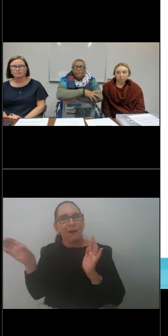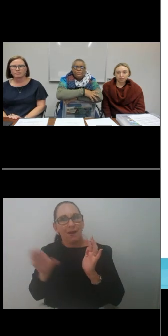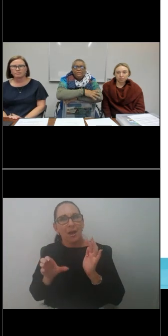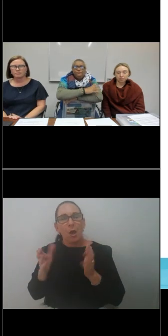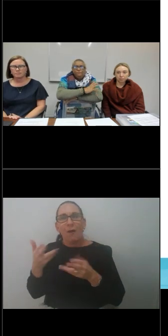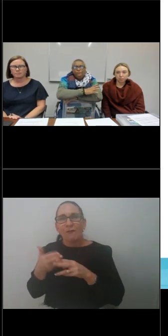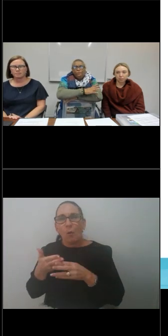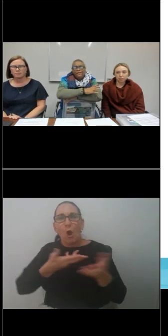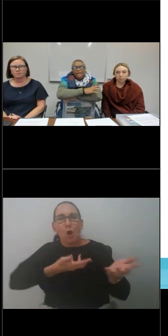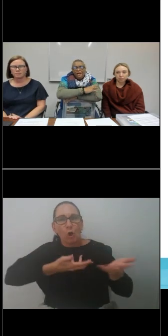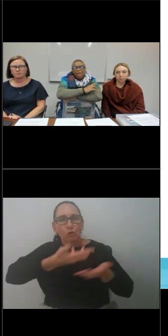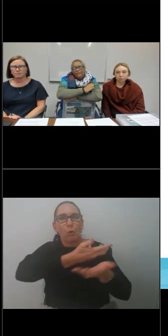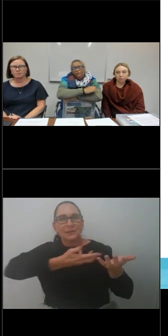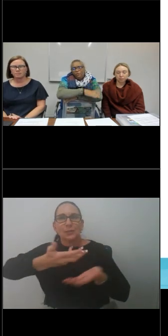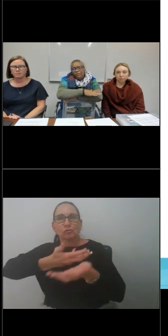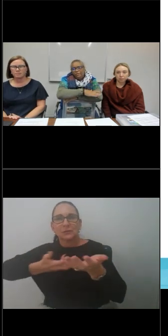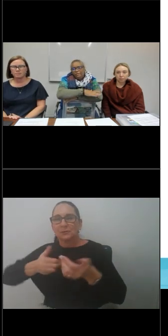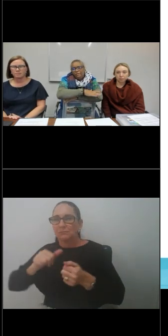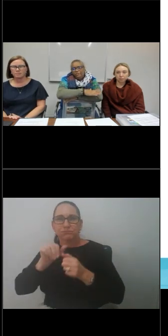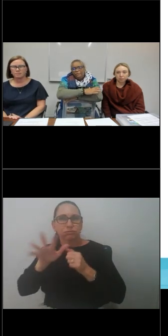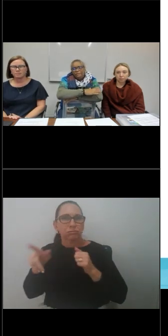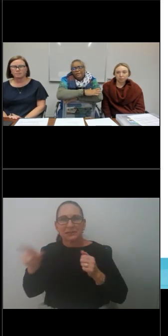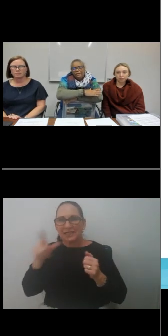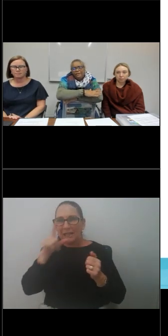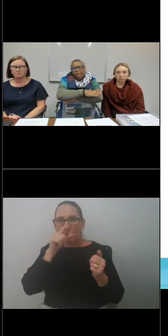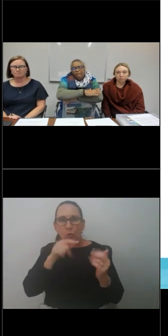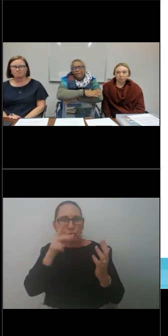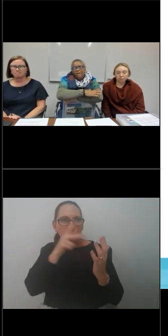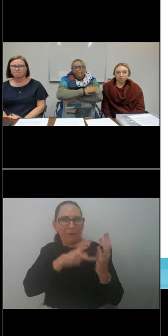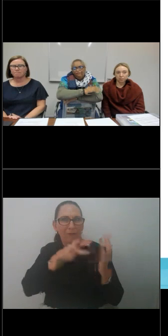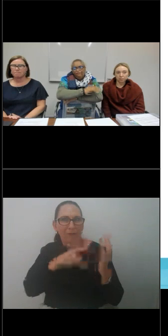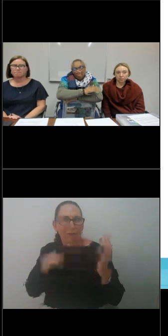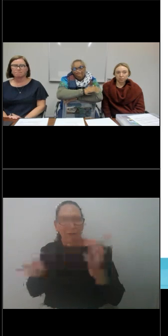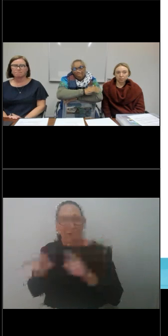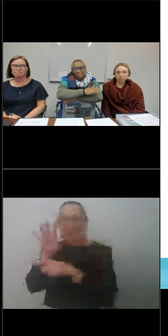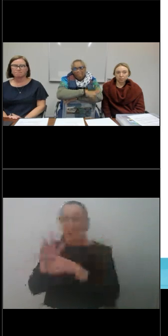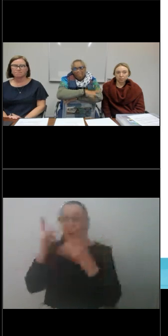able to review it and being a lawyer herself she was looking at it from from a legal end herself